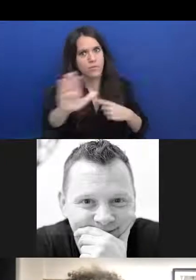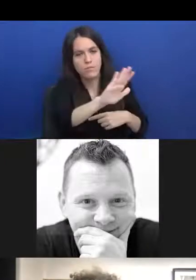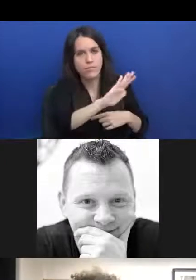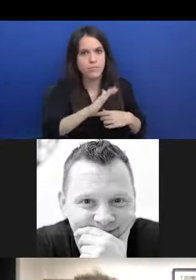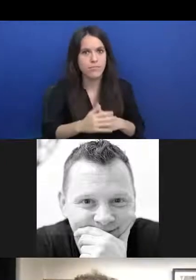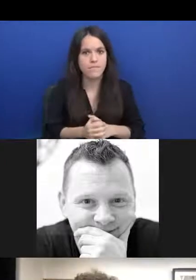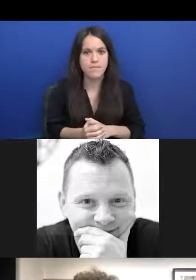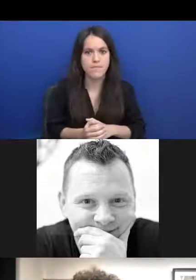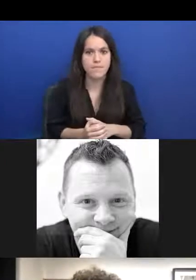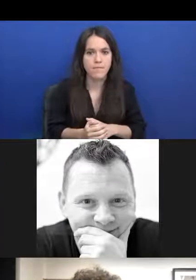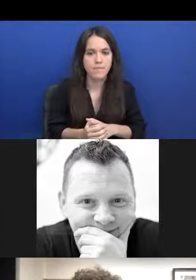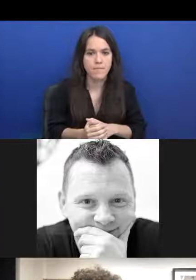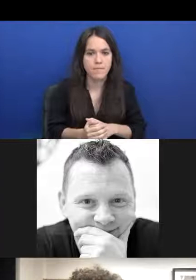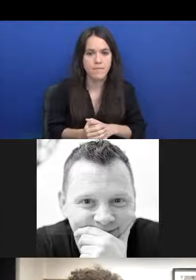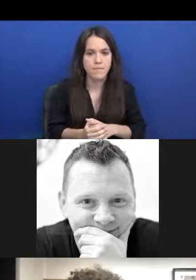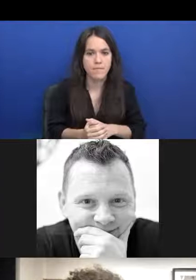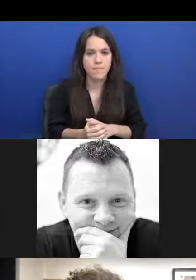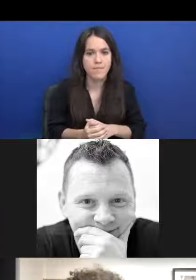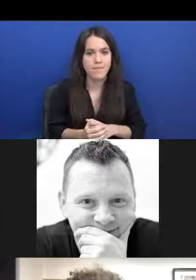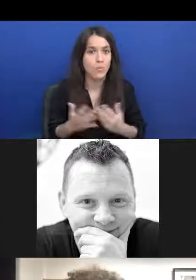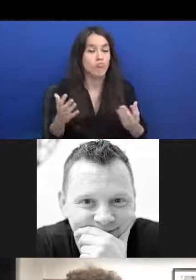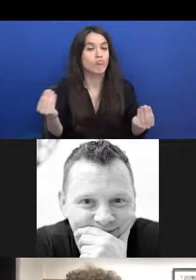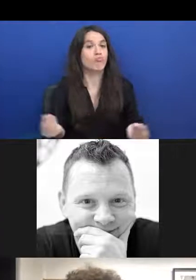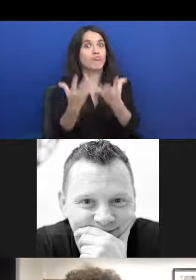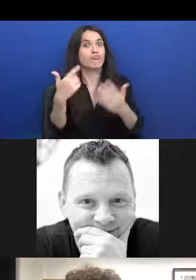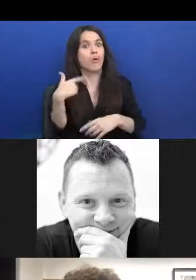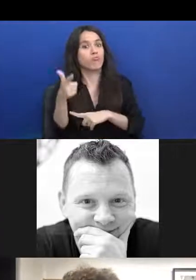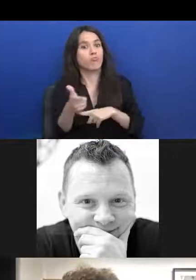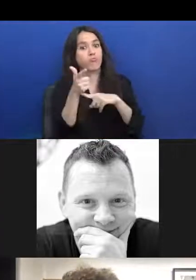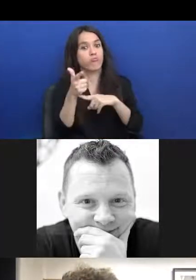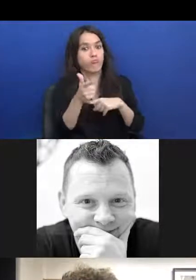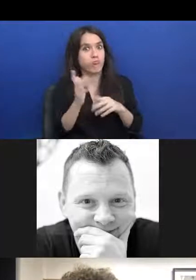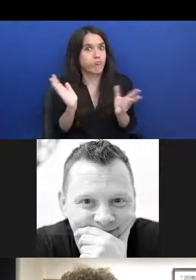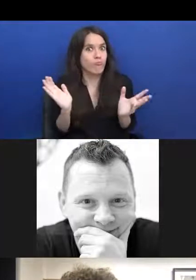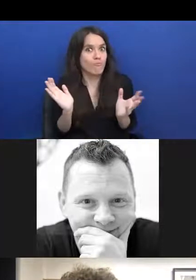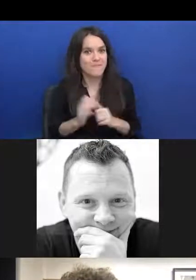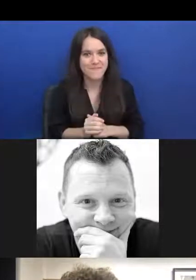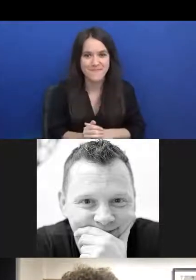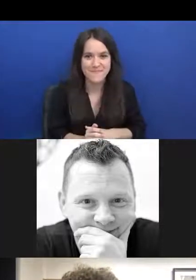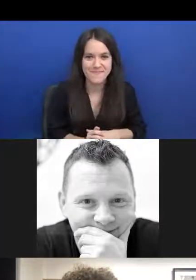apart from that anything can happen and nowhere girls 2 has has been finished and we've done all